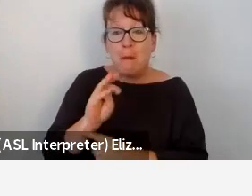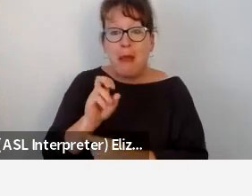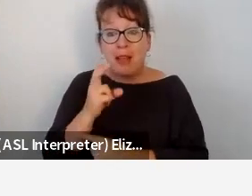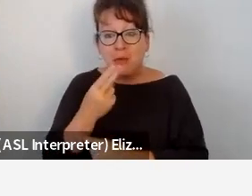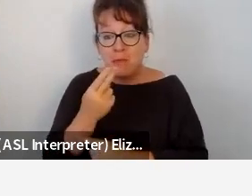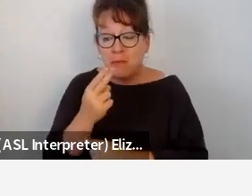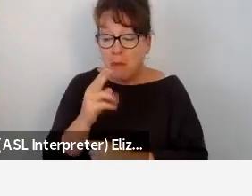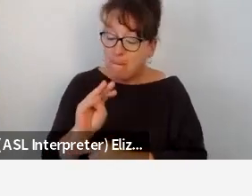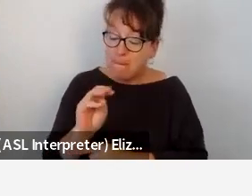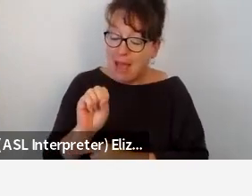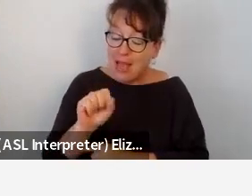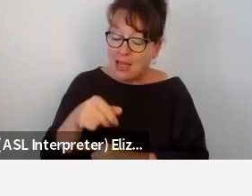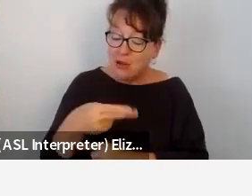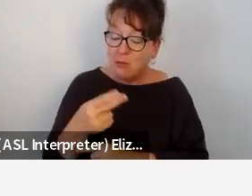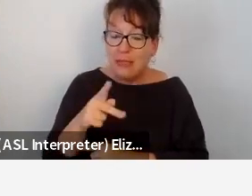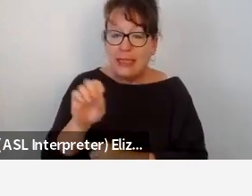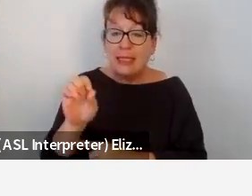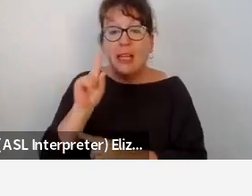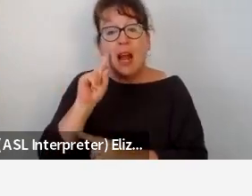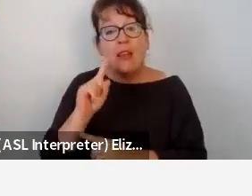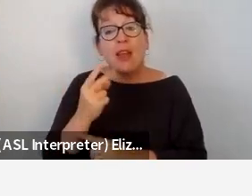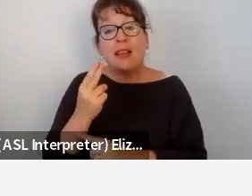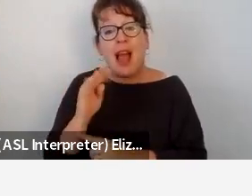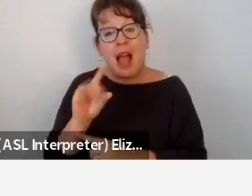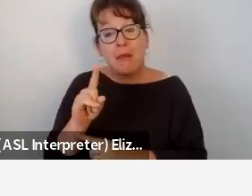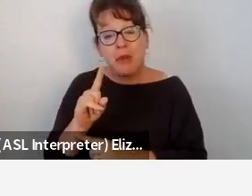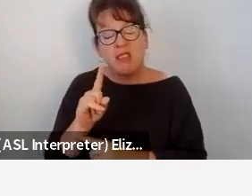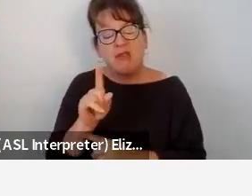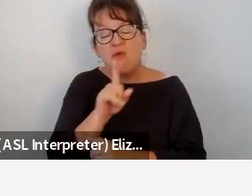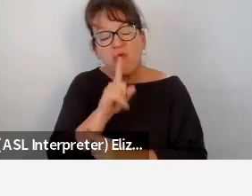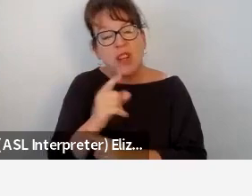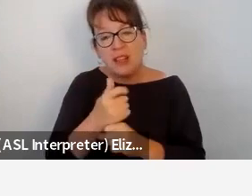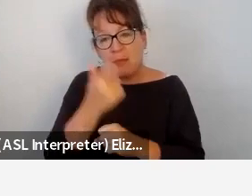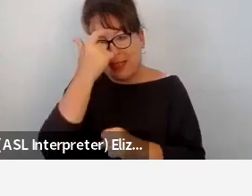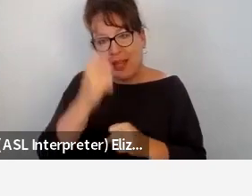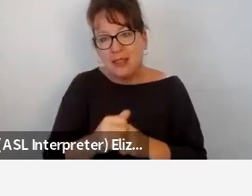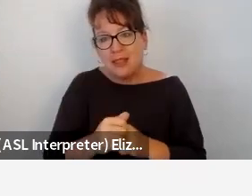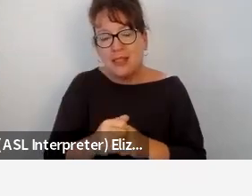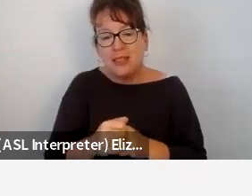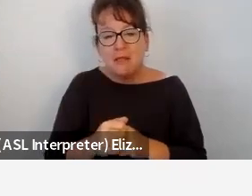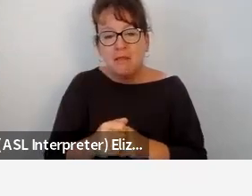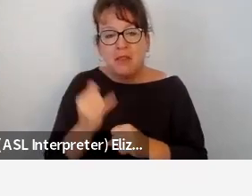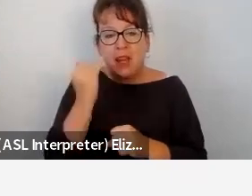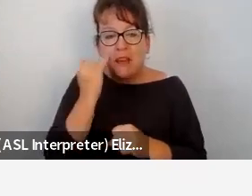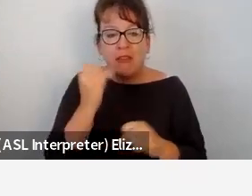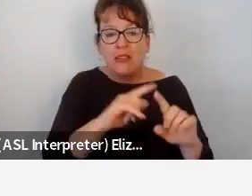Next slide. So in terms of technology commercial readiness, what will be eligible in